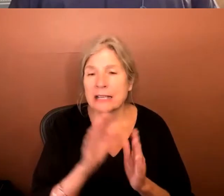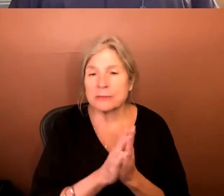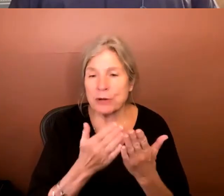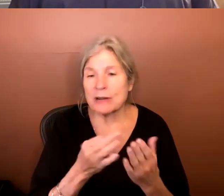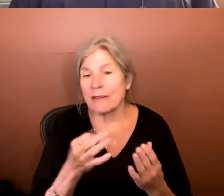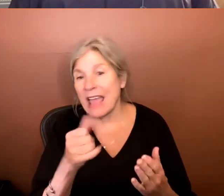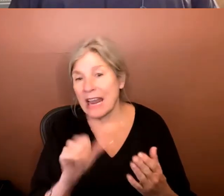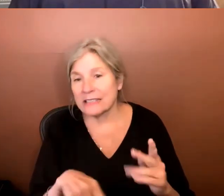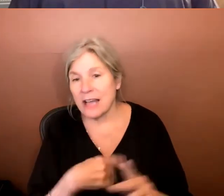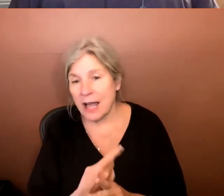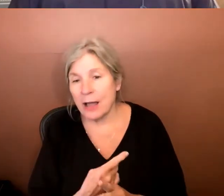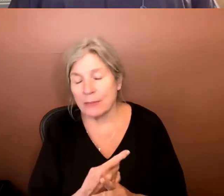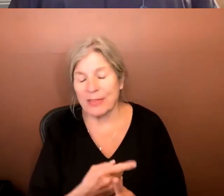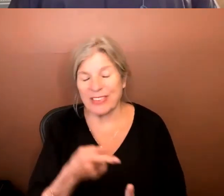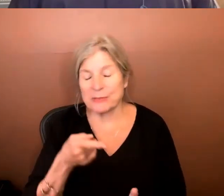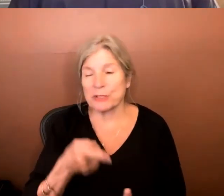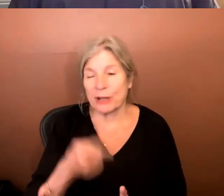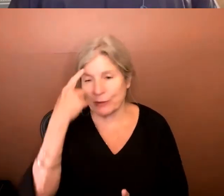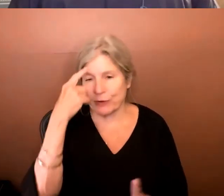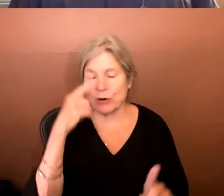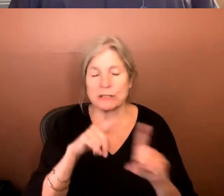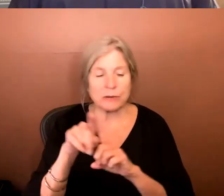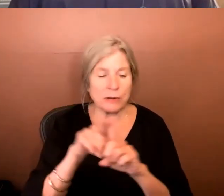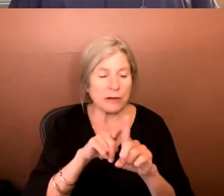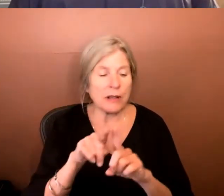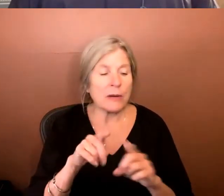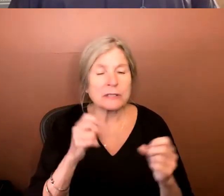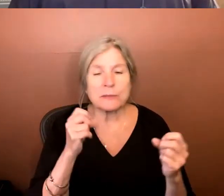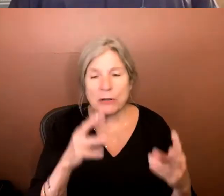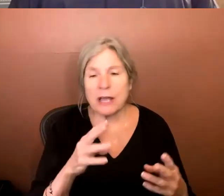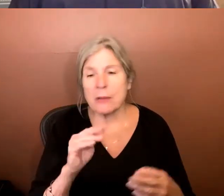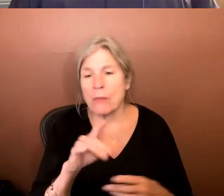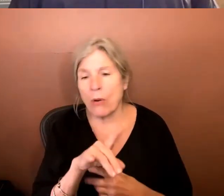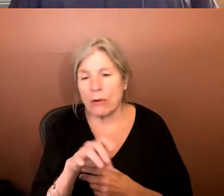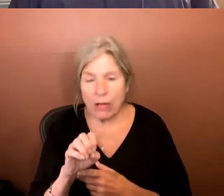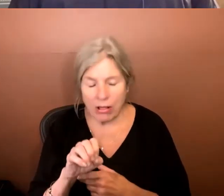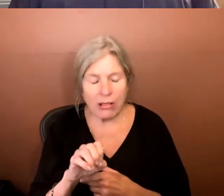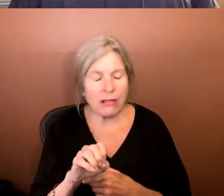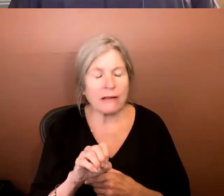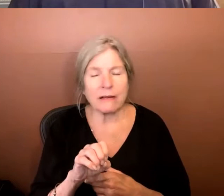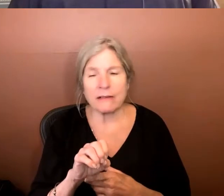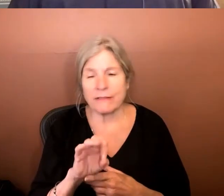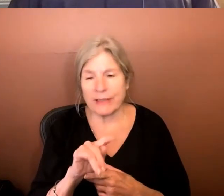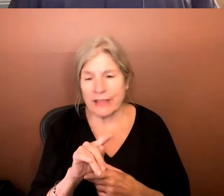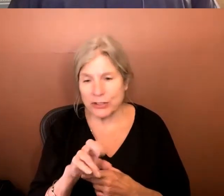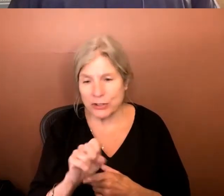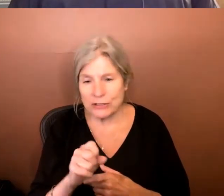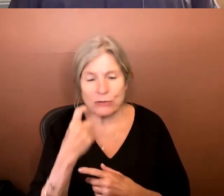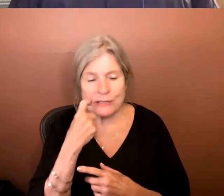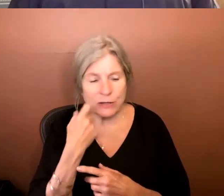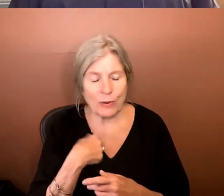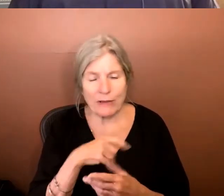astronomy. It supported multimodal features . More recently we published a free tool